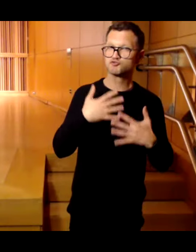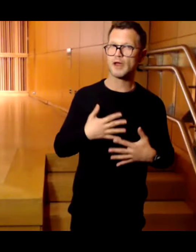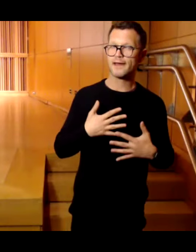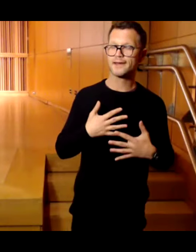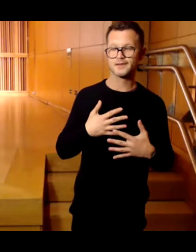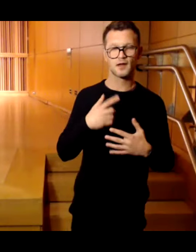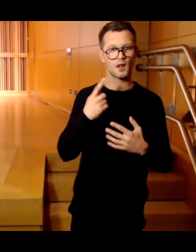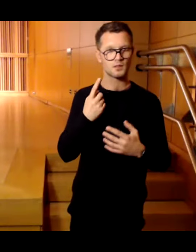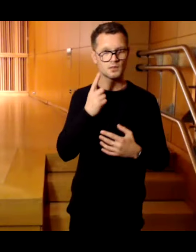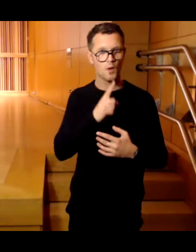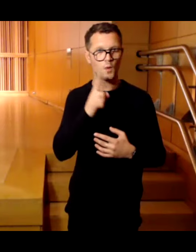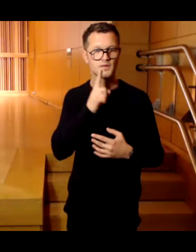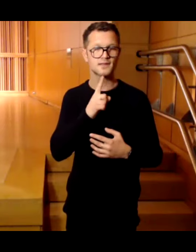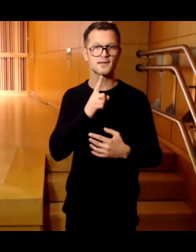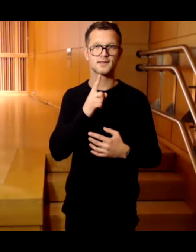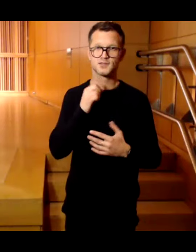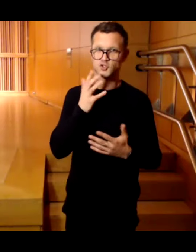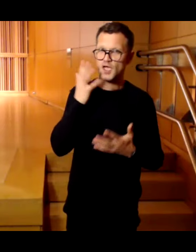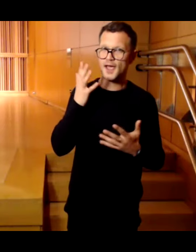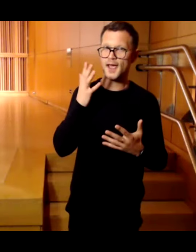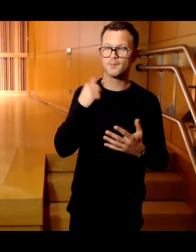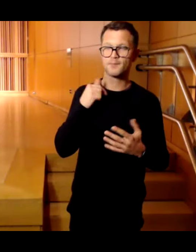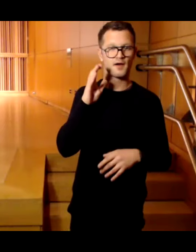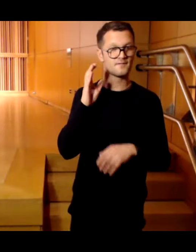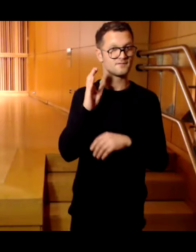I knew the irritation of being forced to listen to yet another old man.